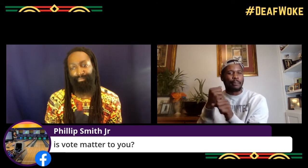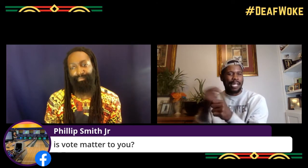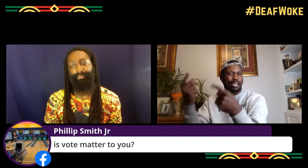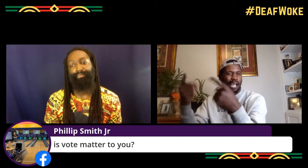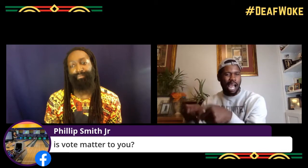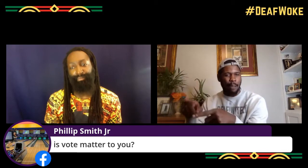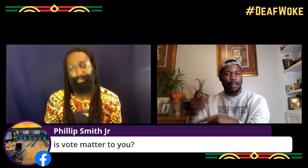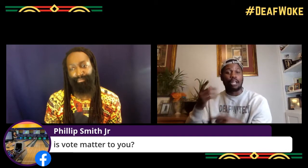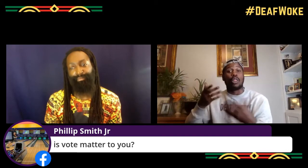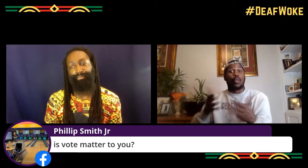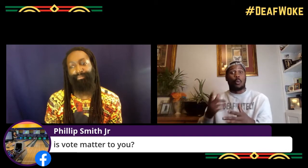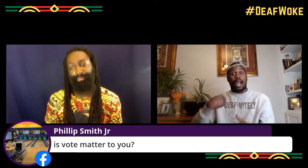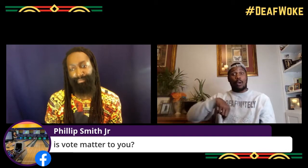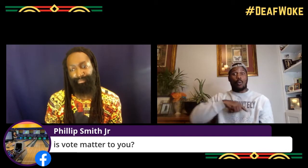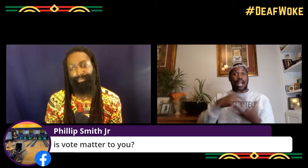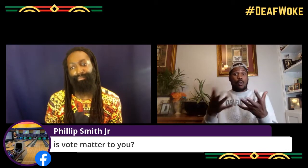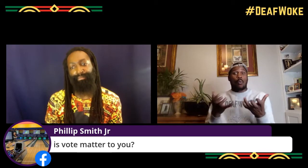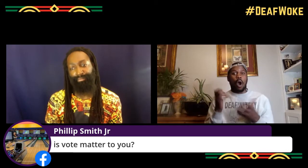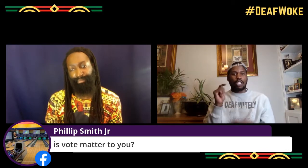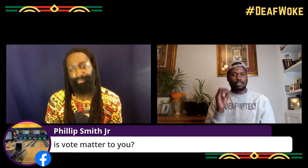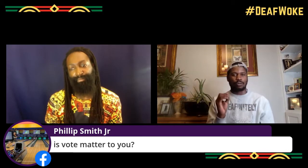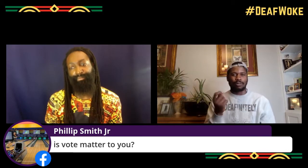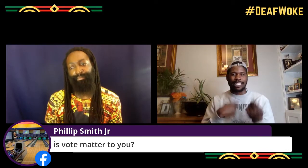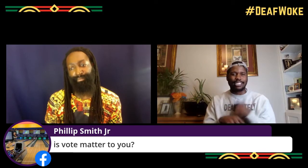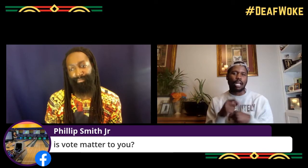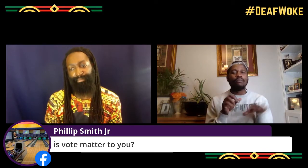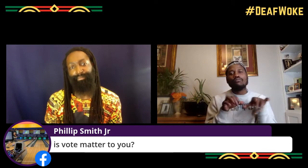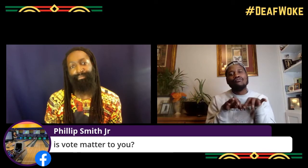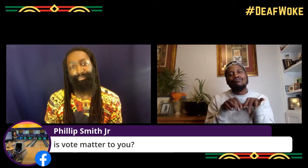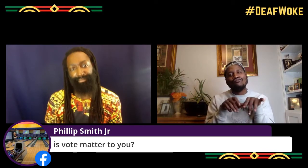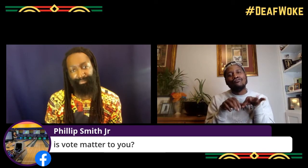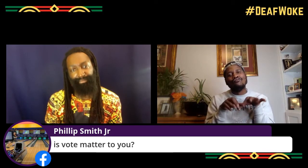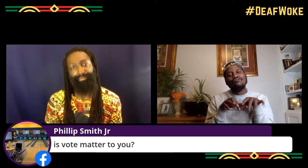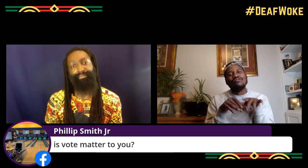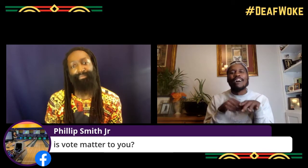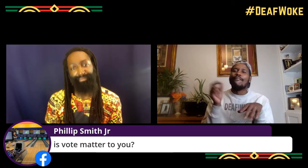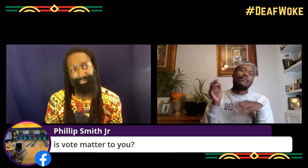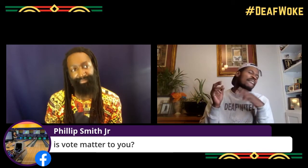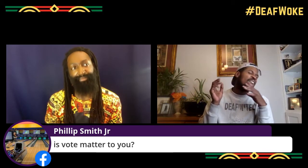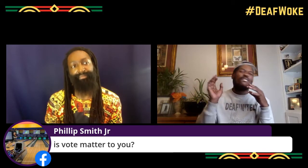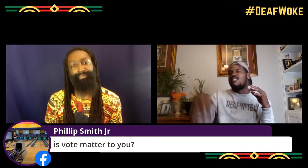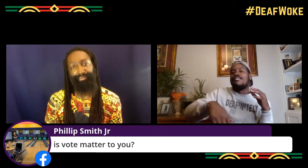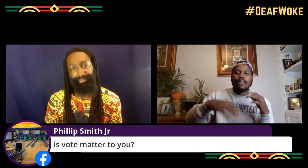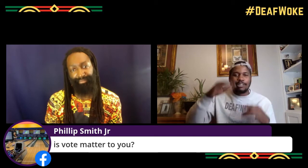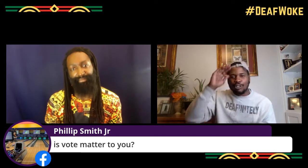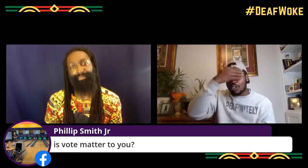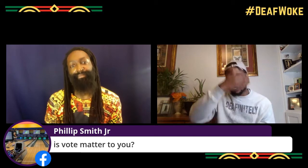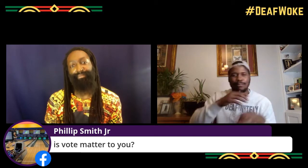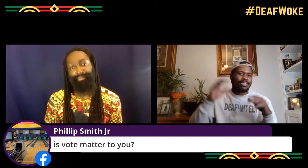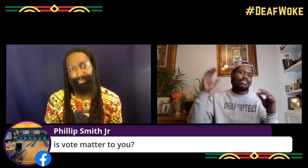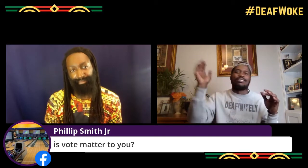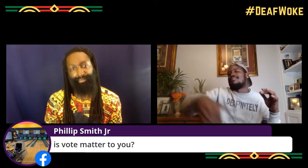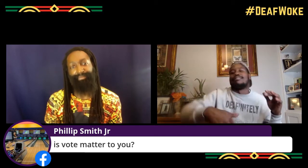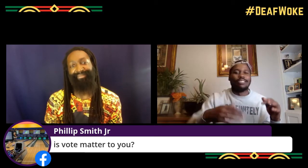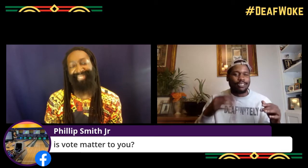you have that and you go to that office, and those people are representatives and can make things happen. Versus being behind the key board